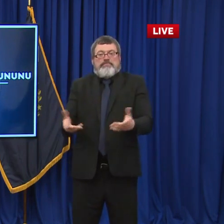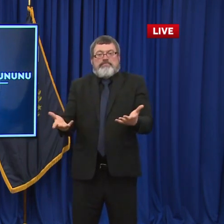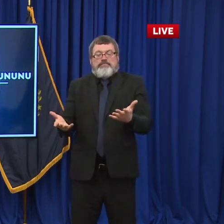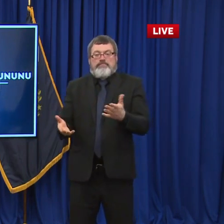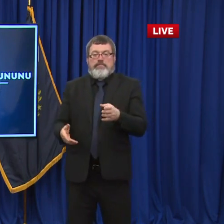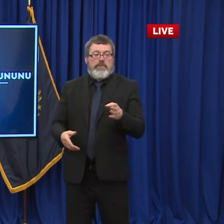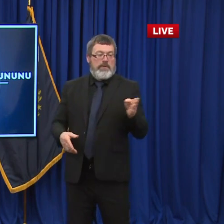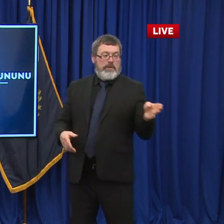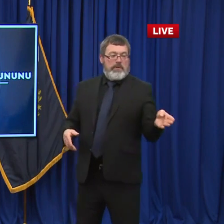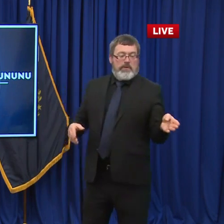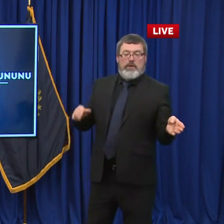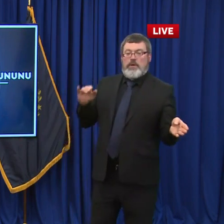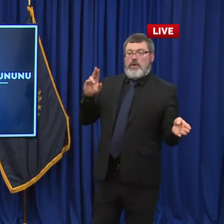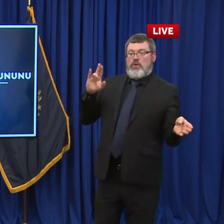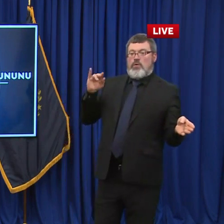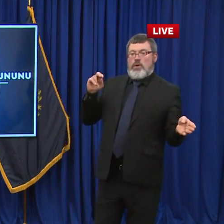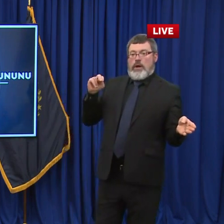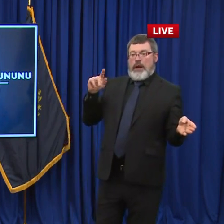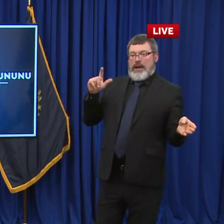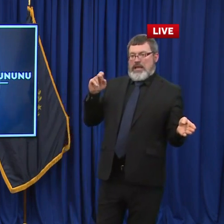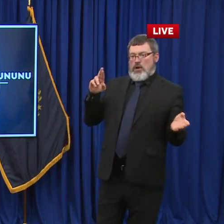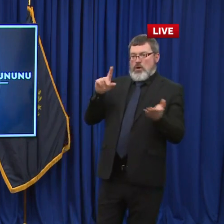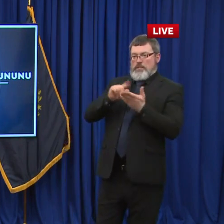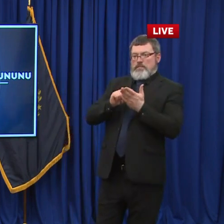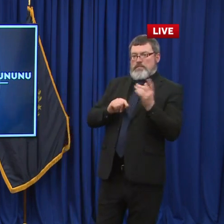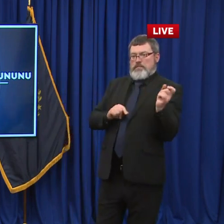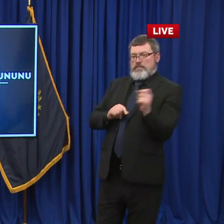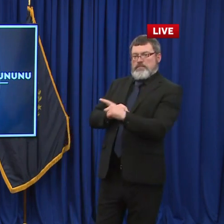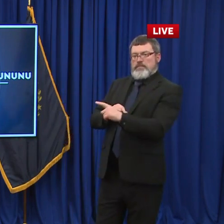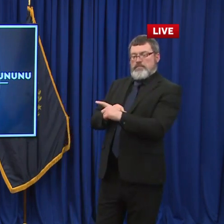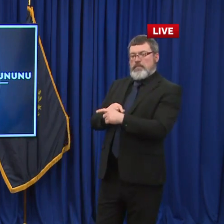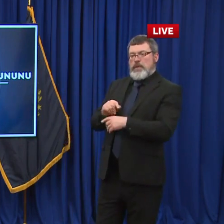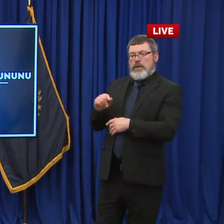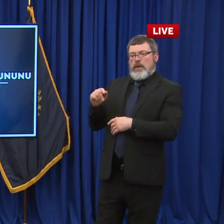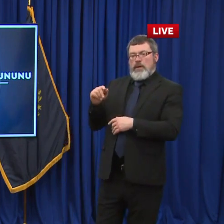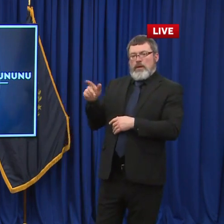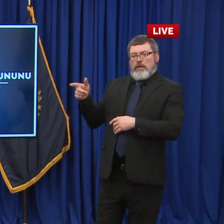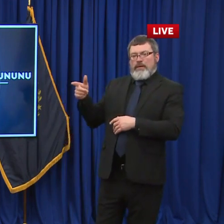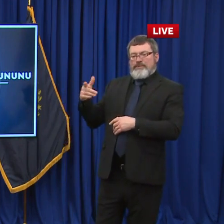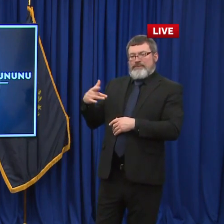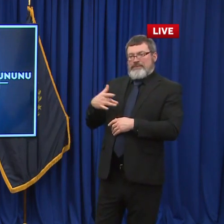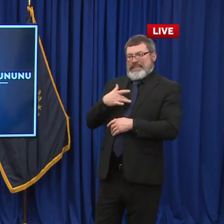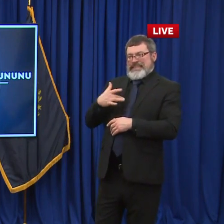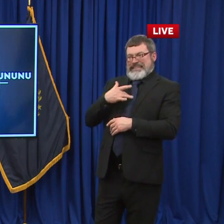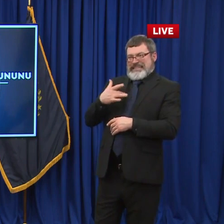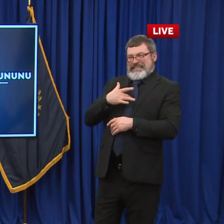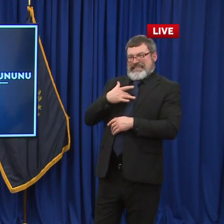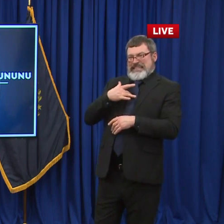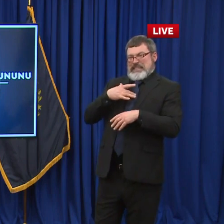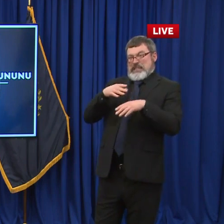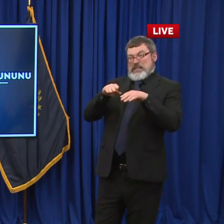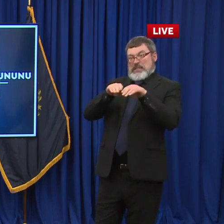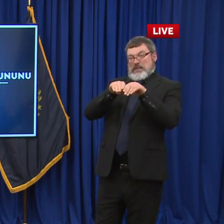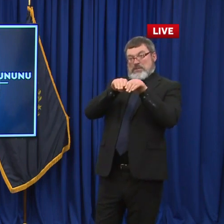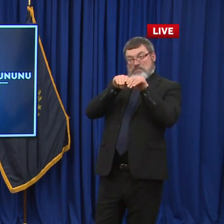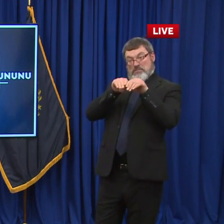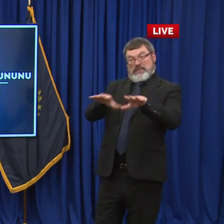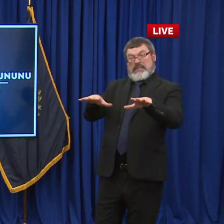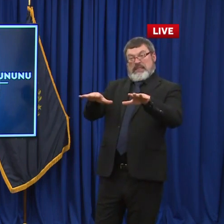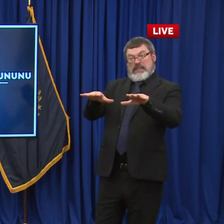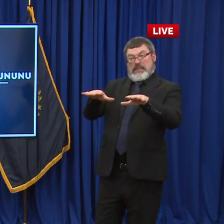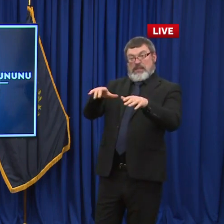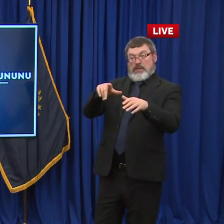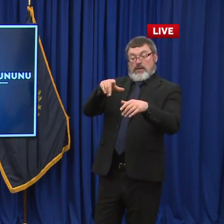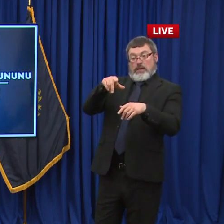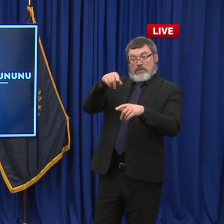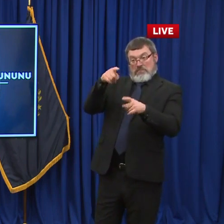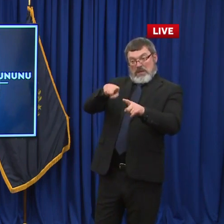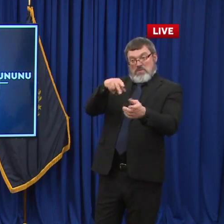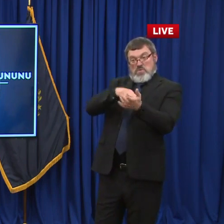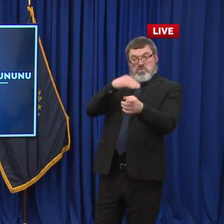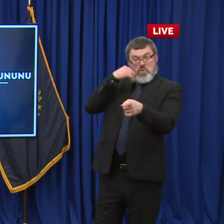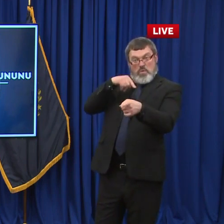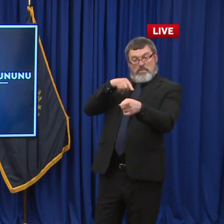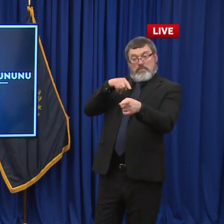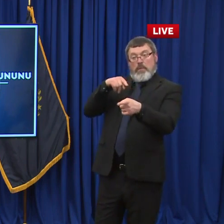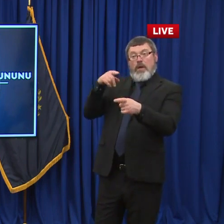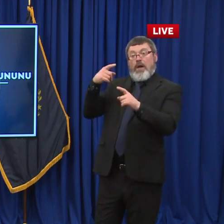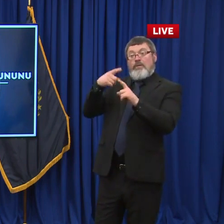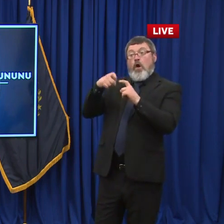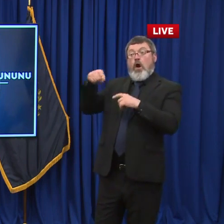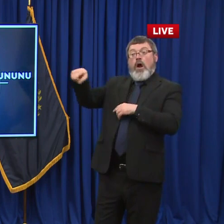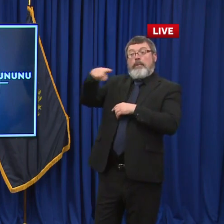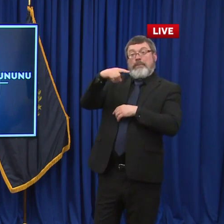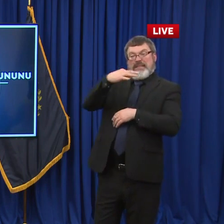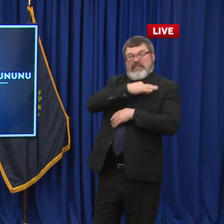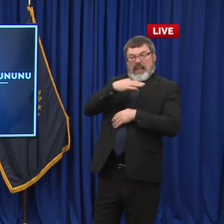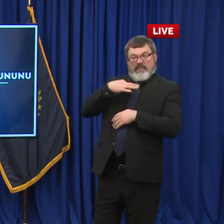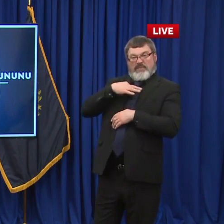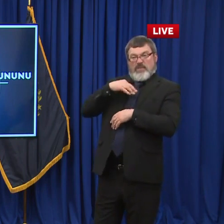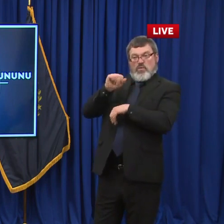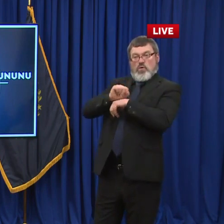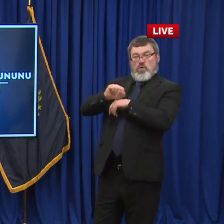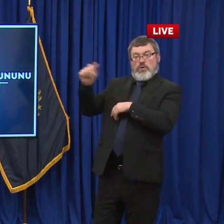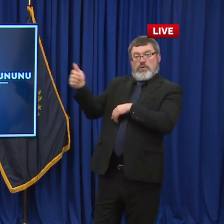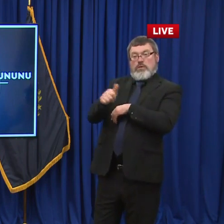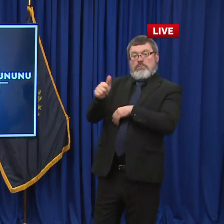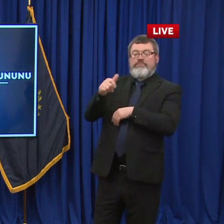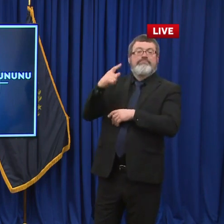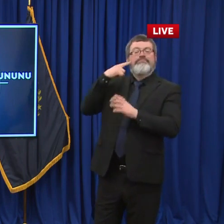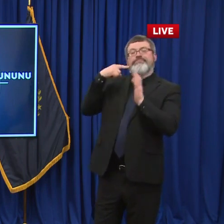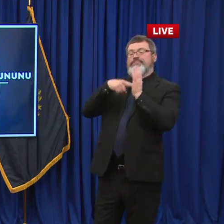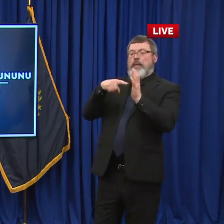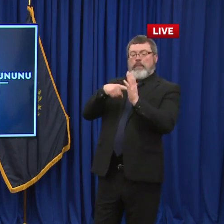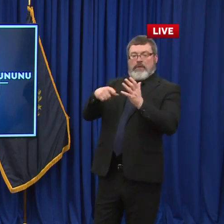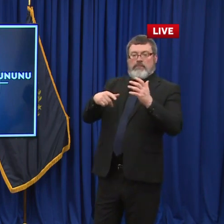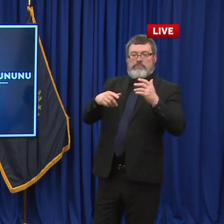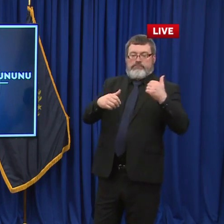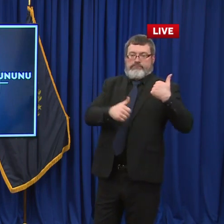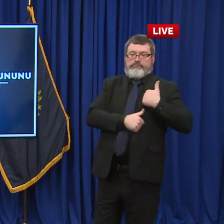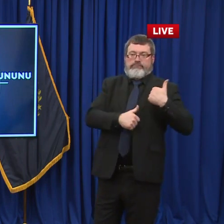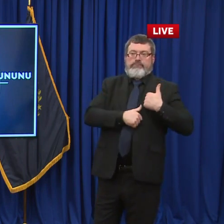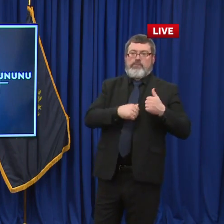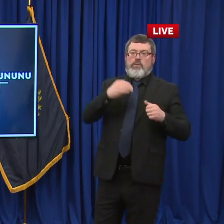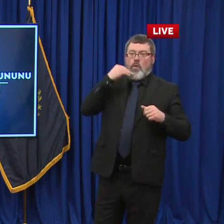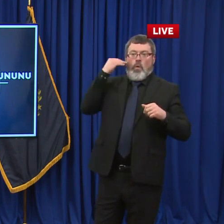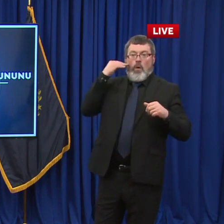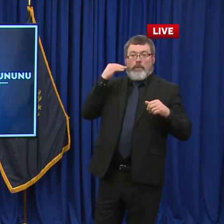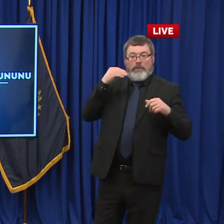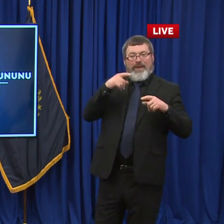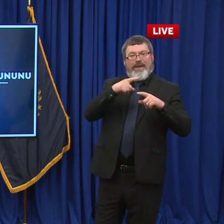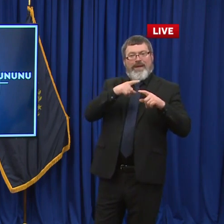IS IT YOUR SENSE -- MAYBE CHIEF DAILY HAS CONTEXT ON THIS BECAUSE OF CONTACT TRACING -- THESE OUTBREAKS OCCURRED FROM VISITORS TO THE FACILITIES OR WORKERS WHO BROUGHT THE